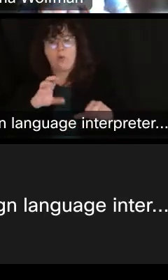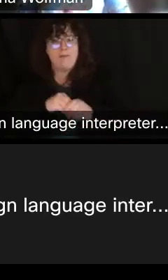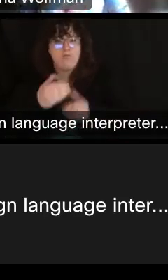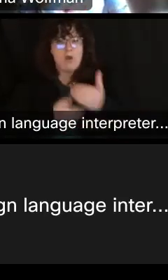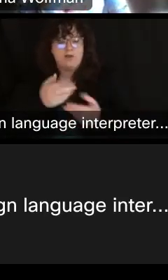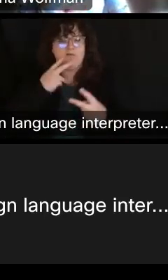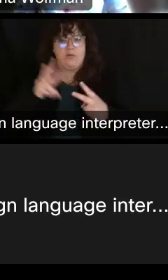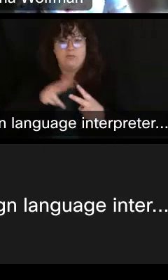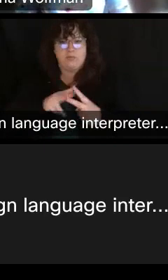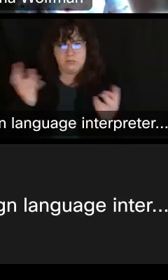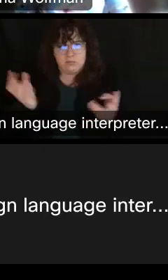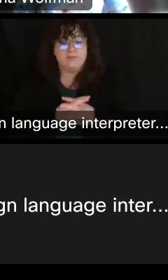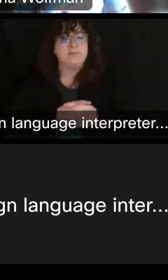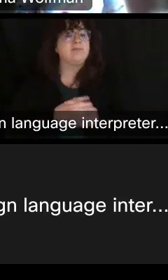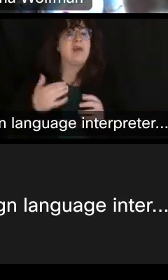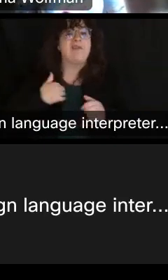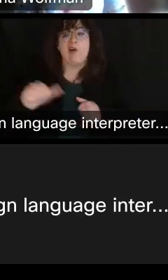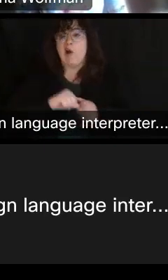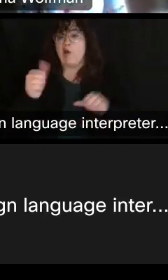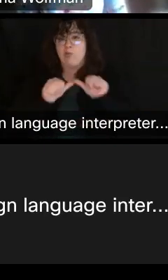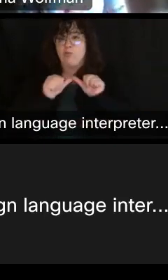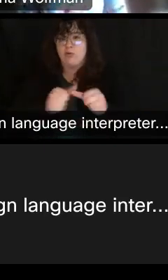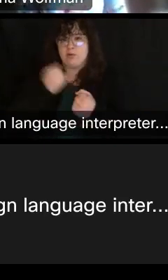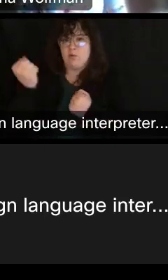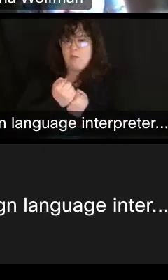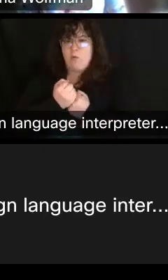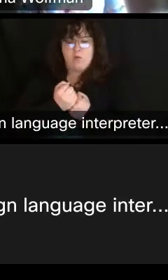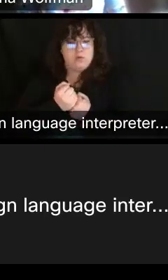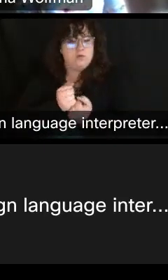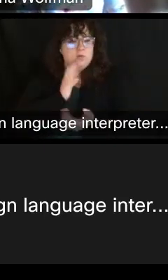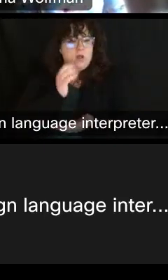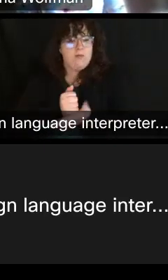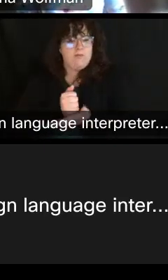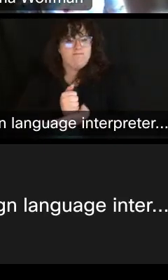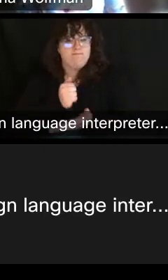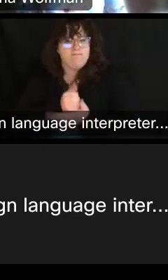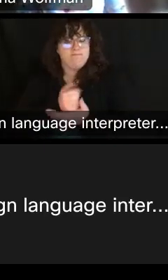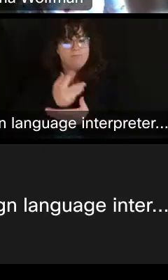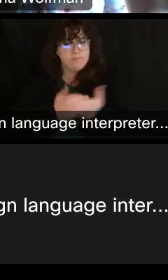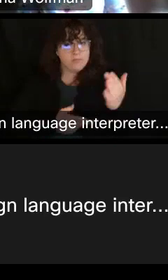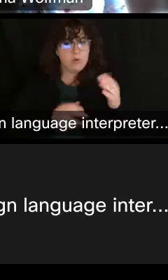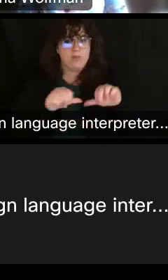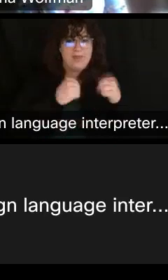is we have additional permanency supports that can assist both your agency or the families depending